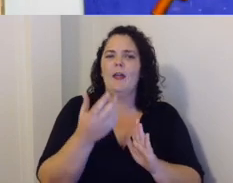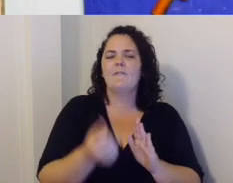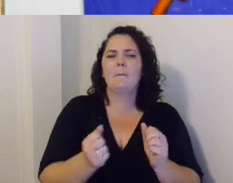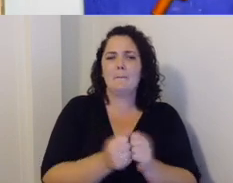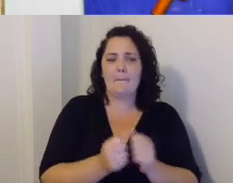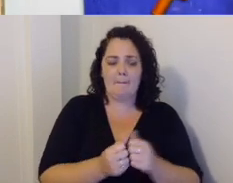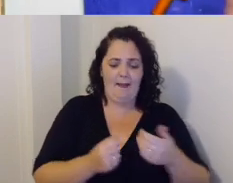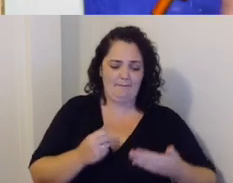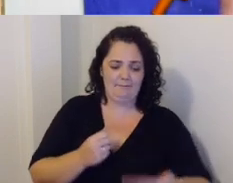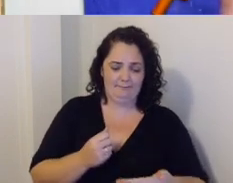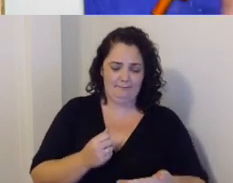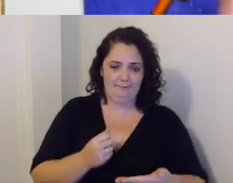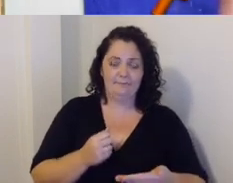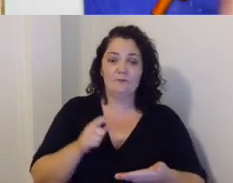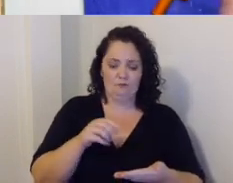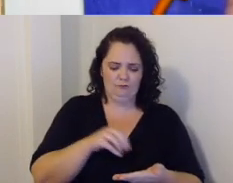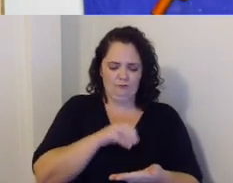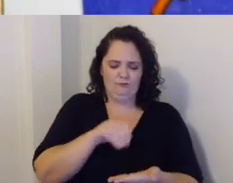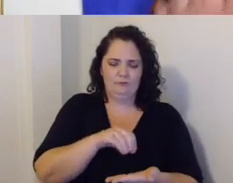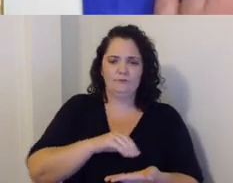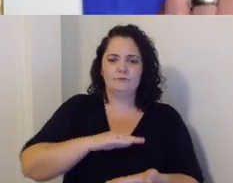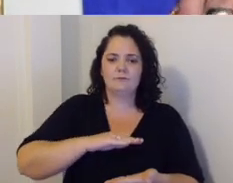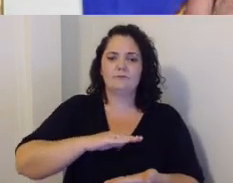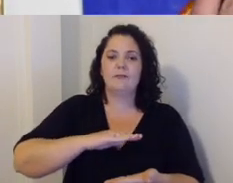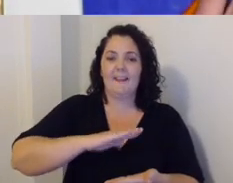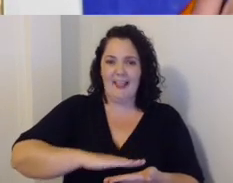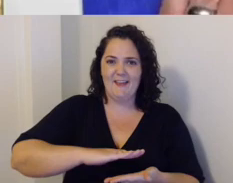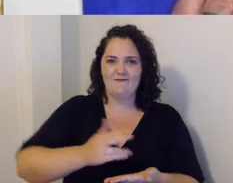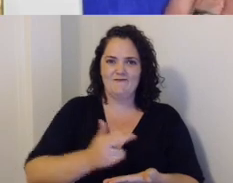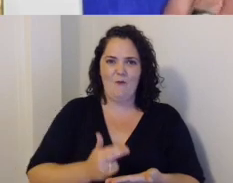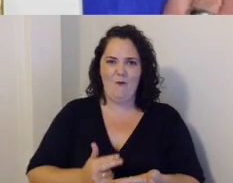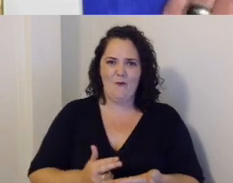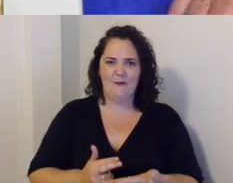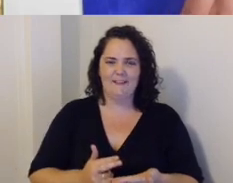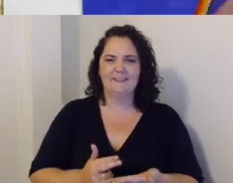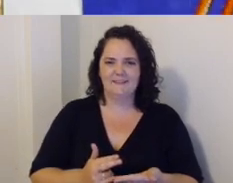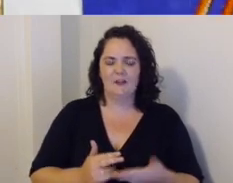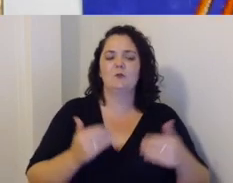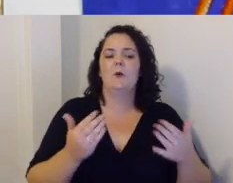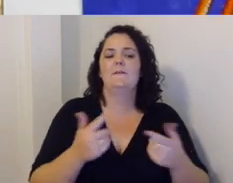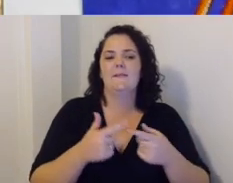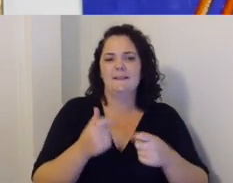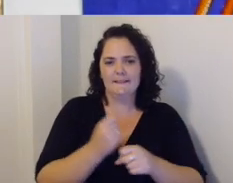case board or paper and your drawing materials, in this case charcoal or graphite. So for example